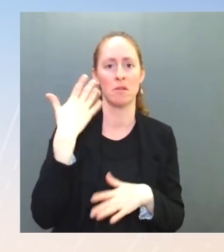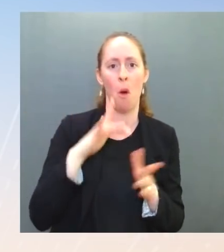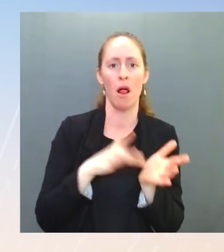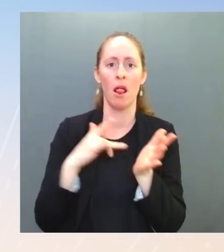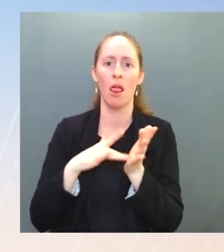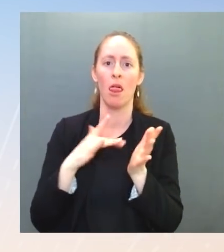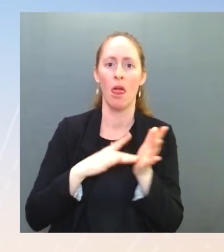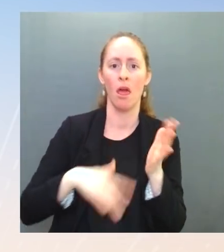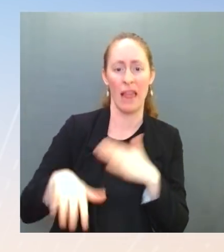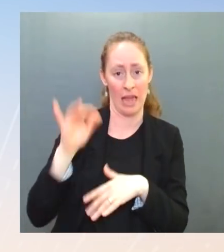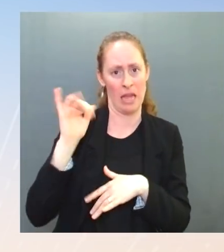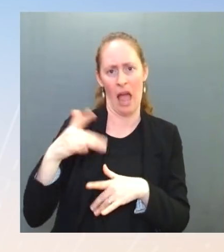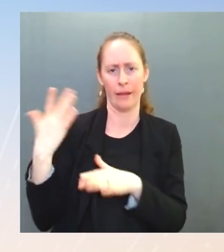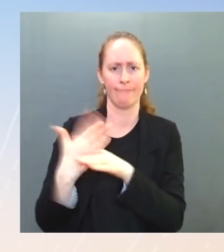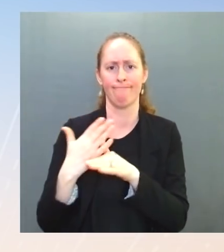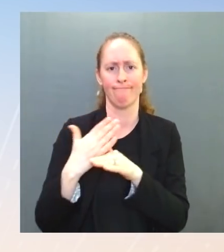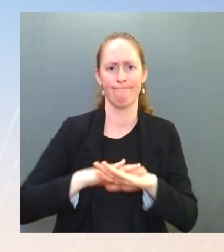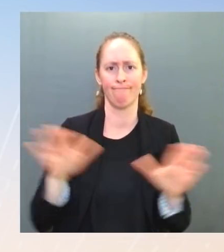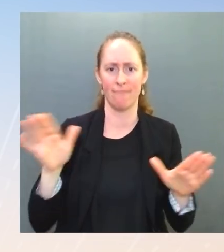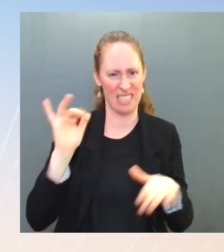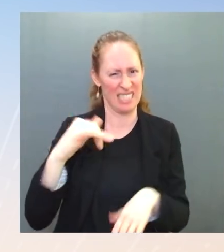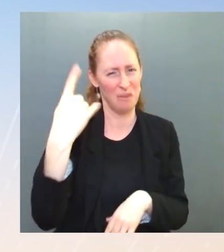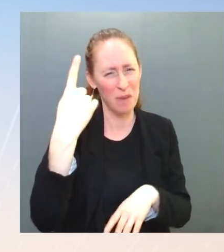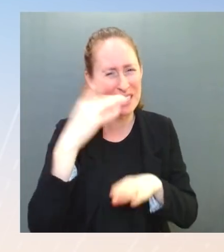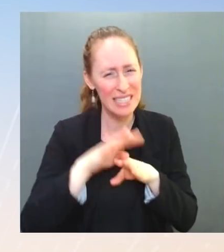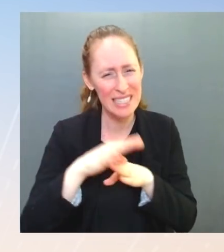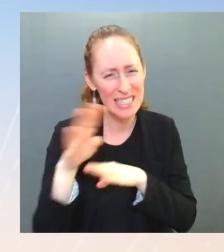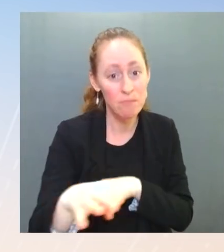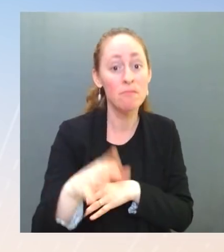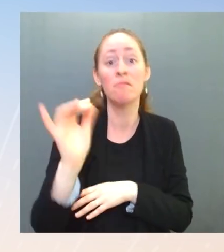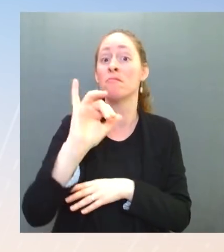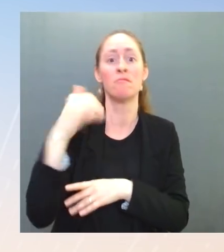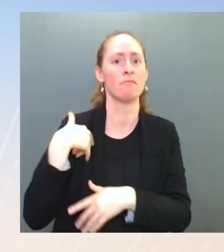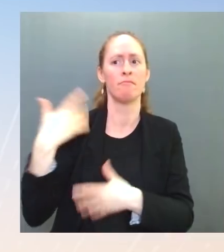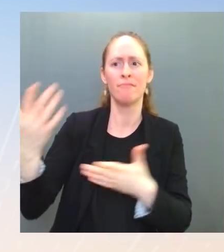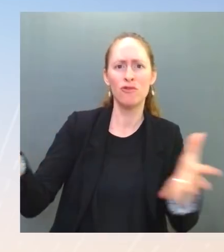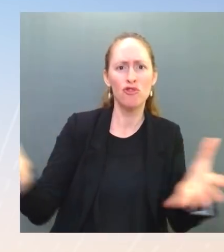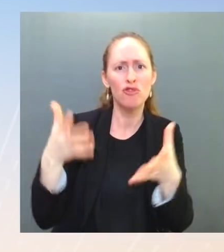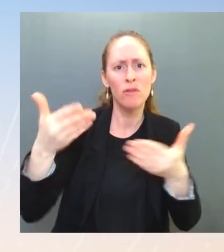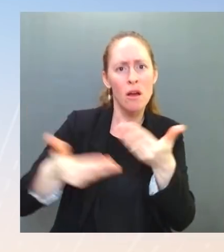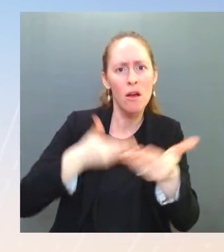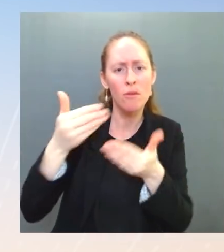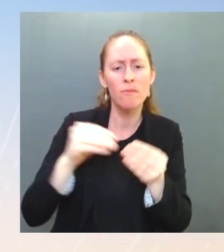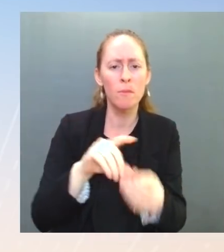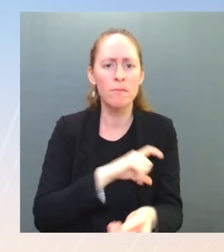investing in proven community-based programs to make our streets safer. Doing all of this to prop up,